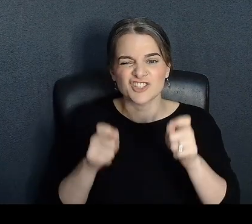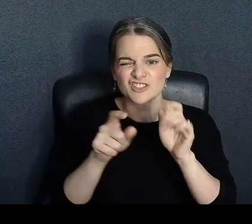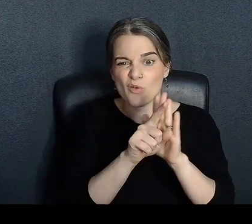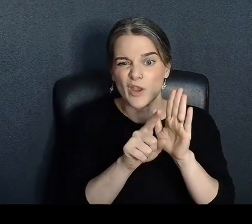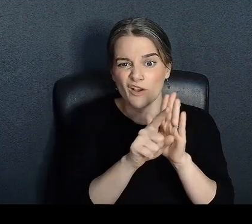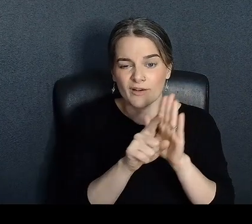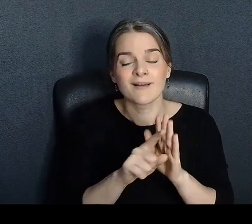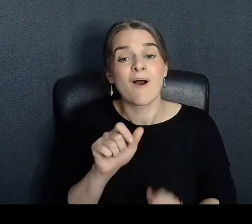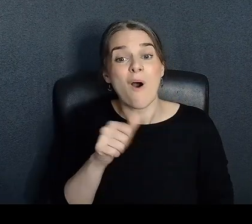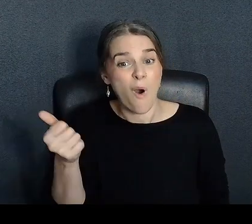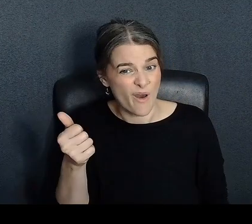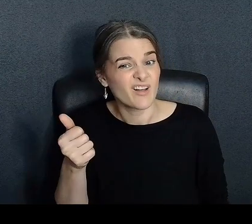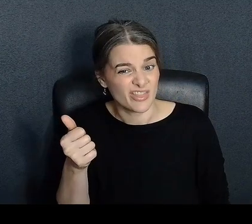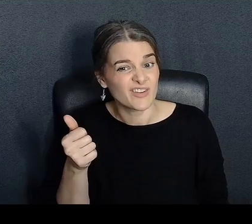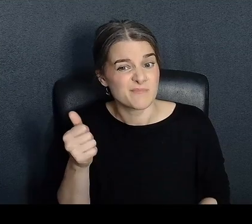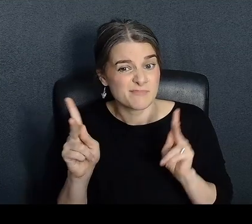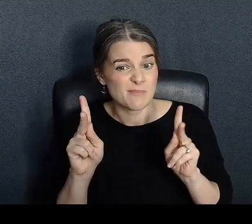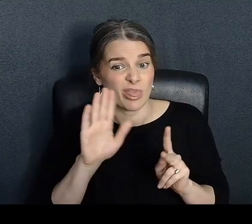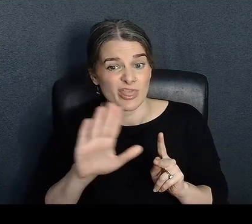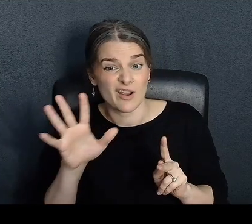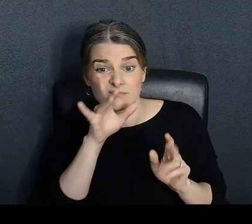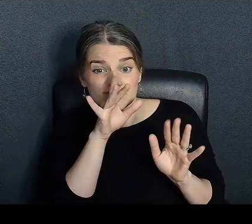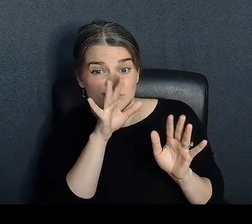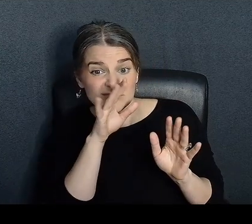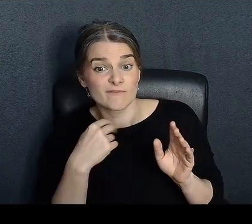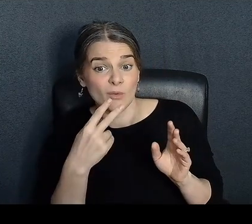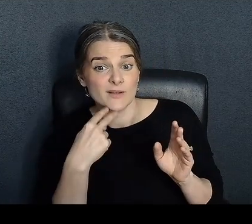with that little rolly volume button.